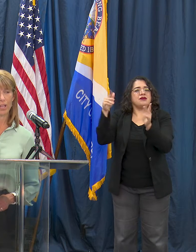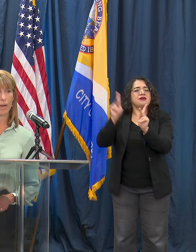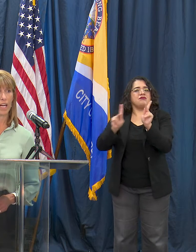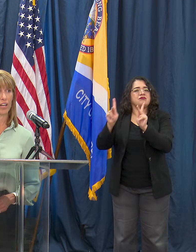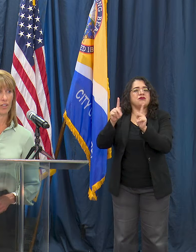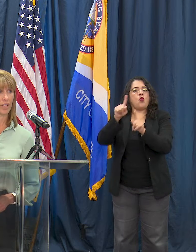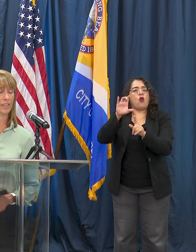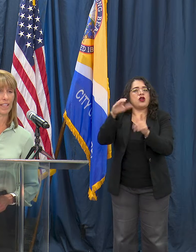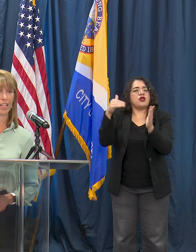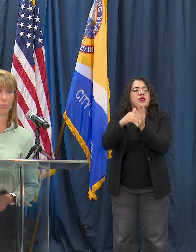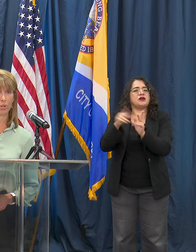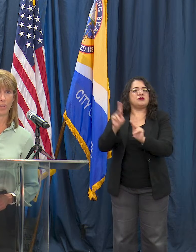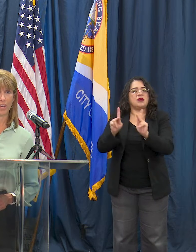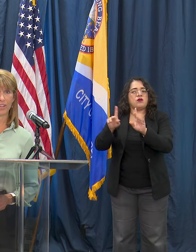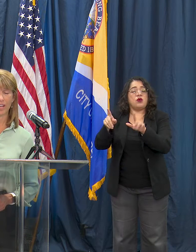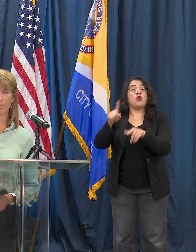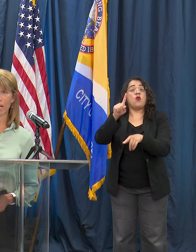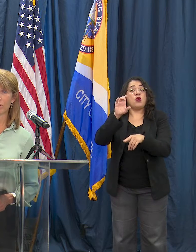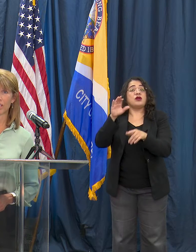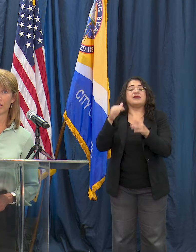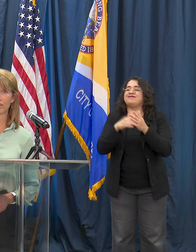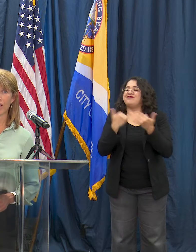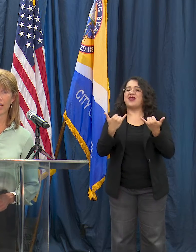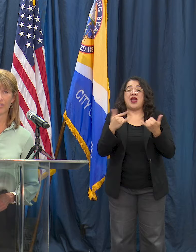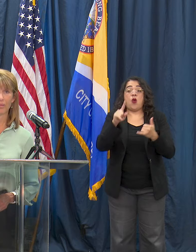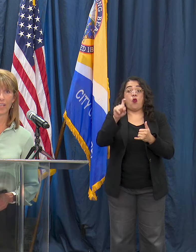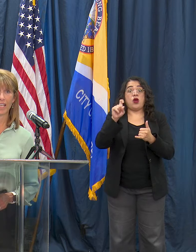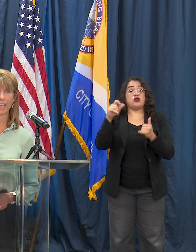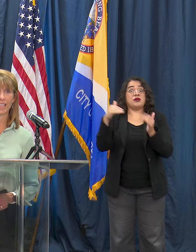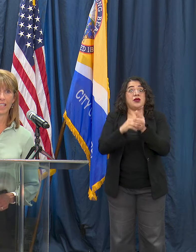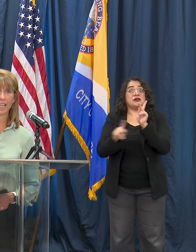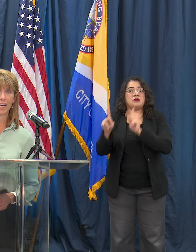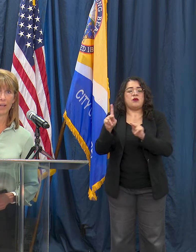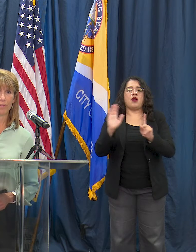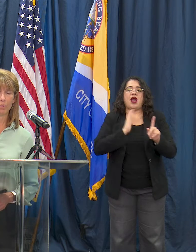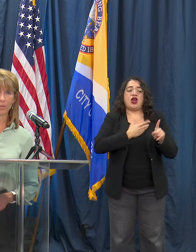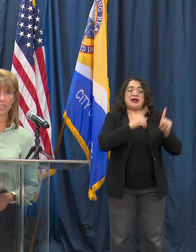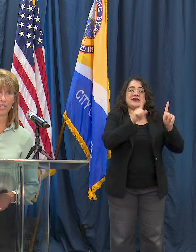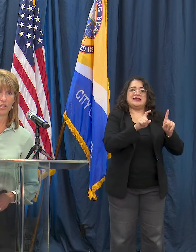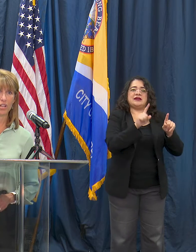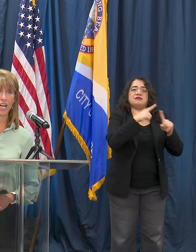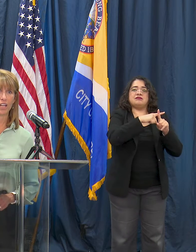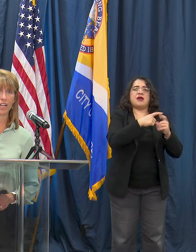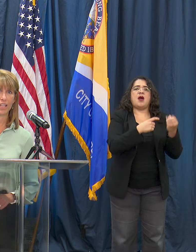at about 100 per 100,000 population, so that is something that we will continue to track on and